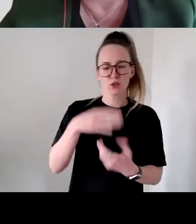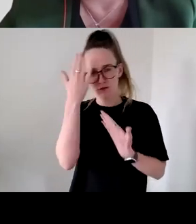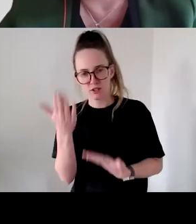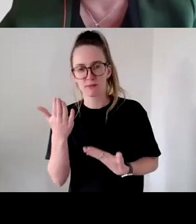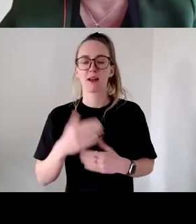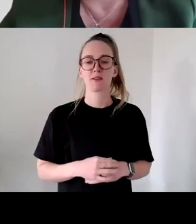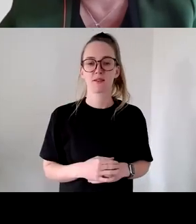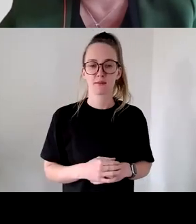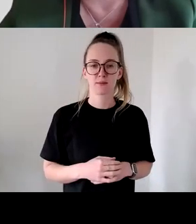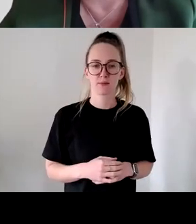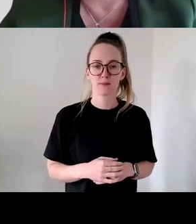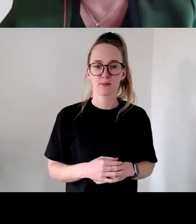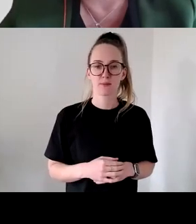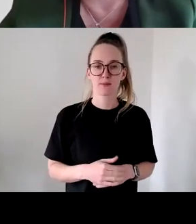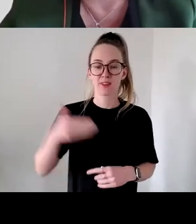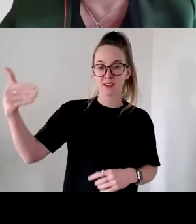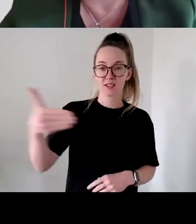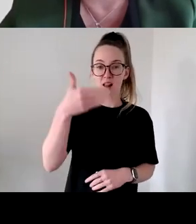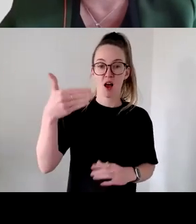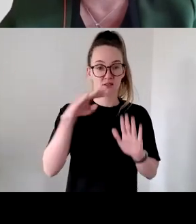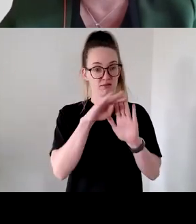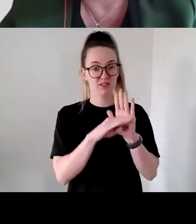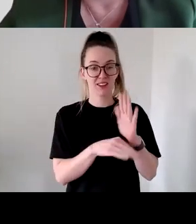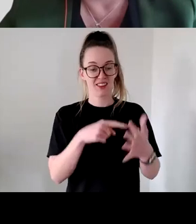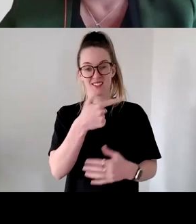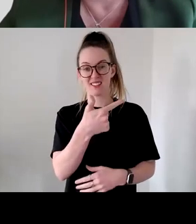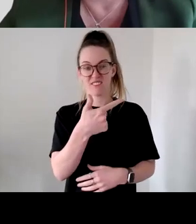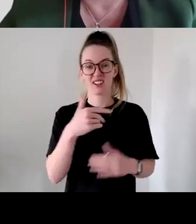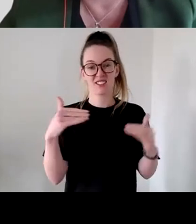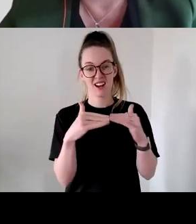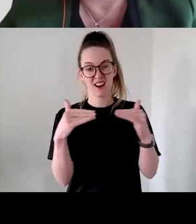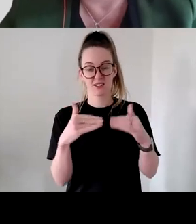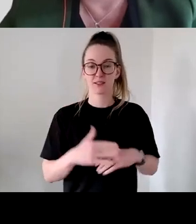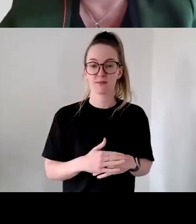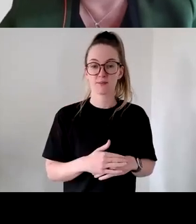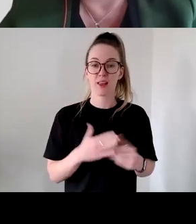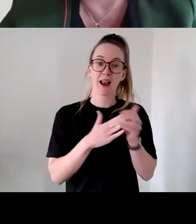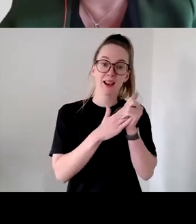slide shows you what those seven standards relate to. Leadership, culture, knowledge,